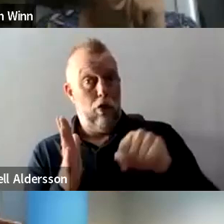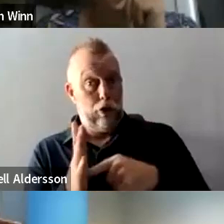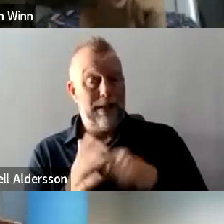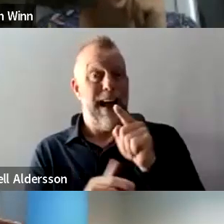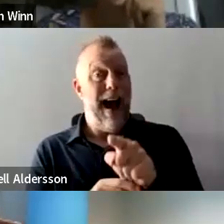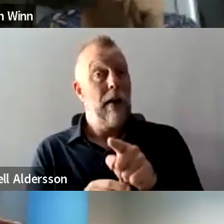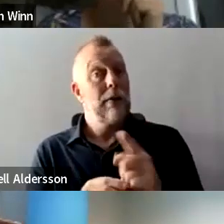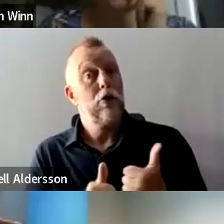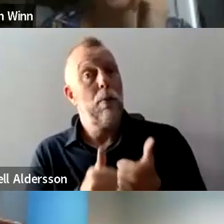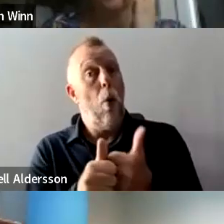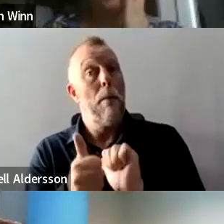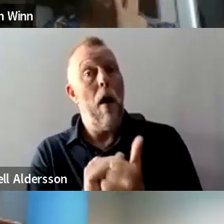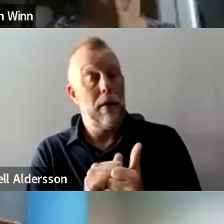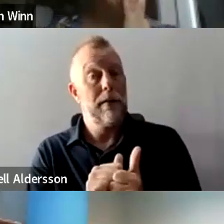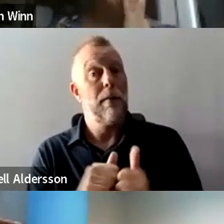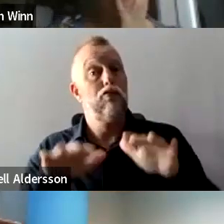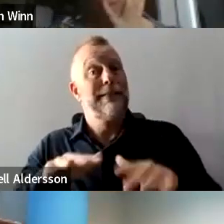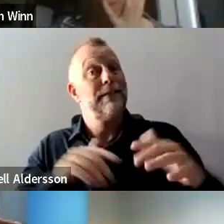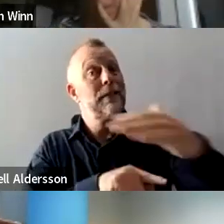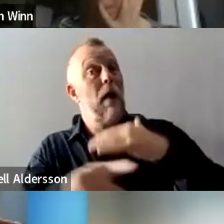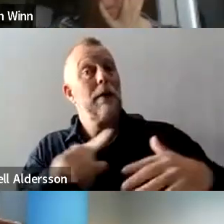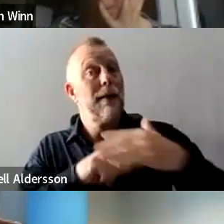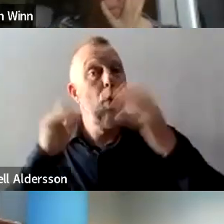partners, the British Society for Audiology.